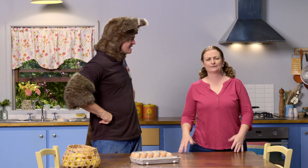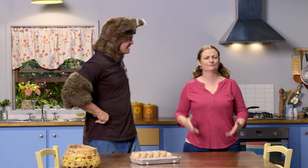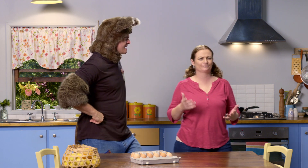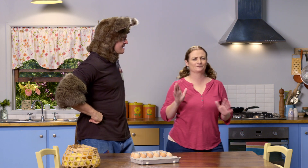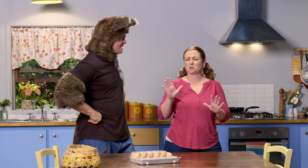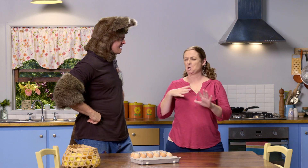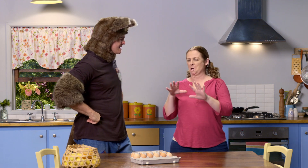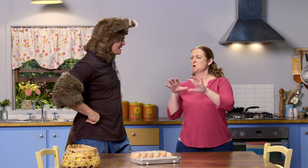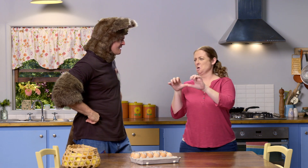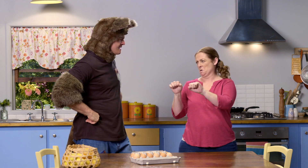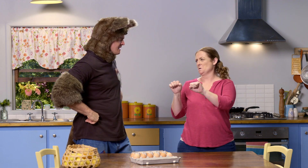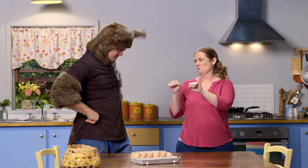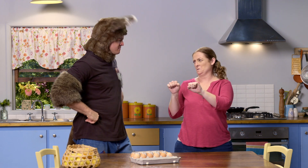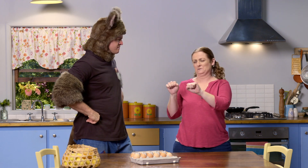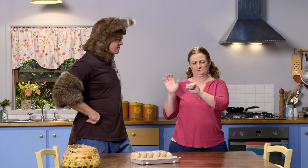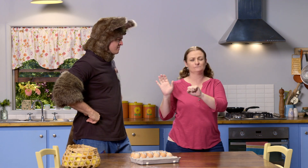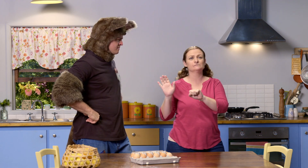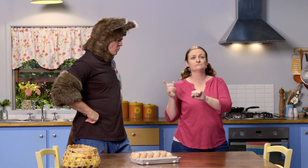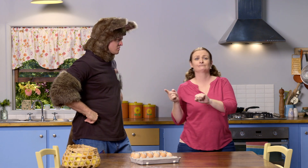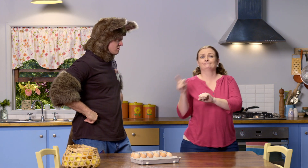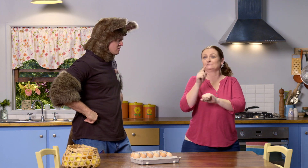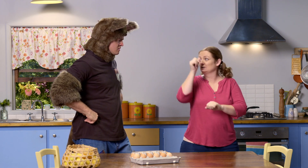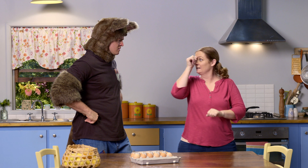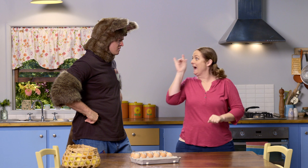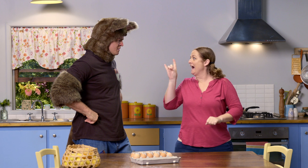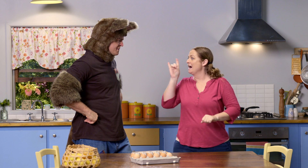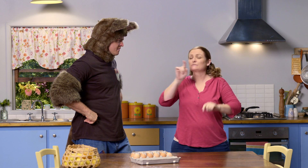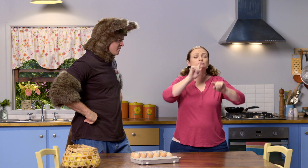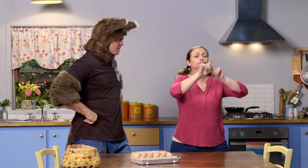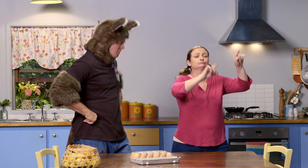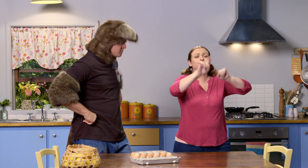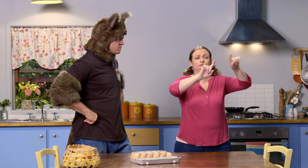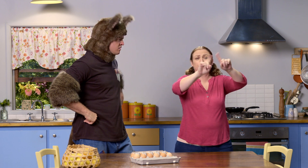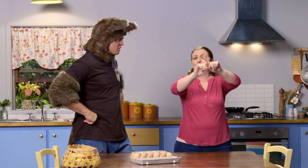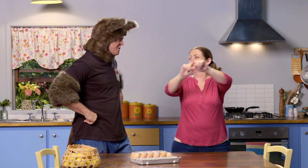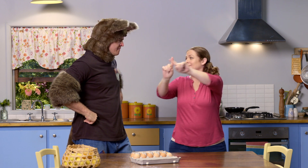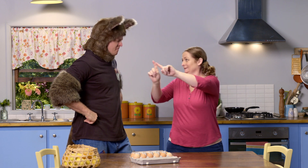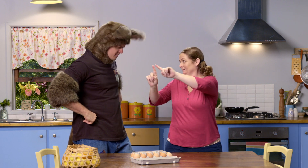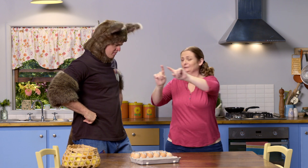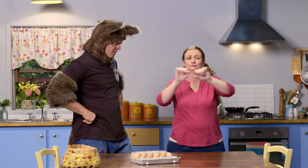Right. I will tell you about them. But, as you know, all sorts of different animals